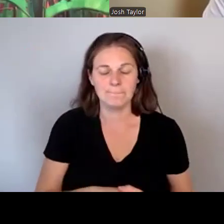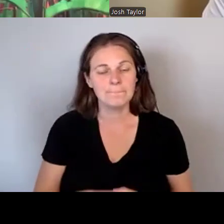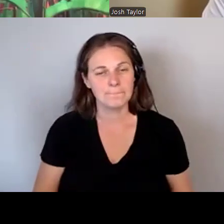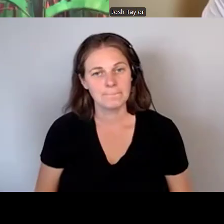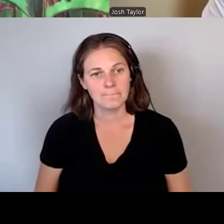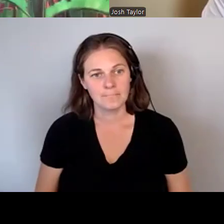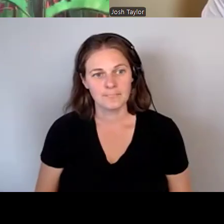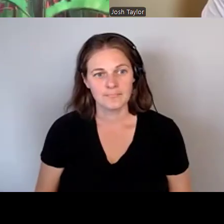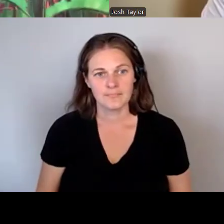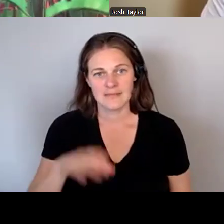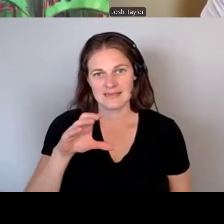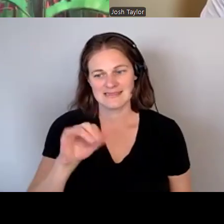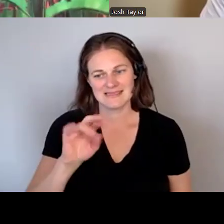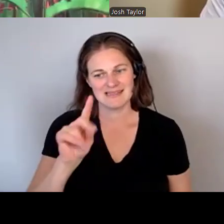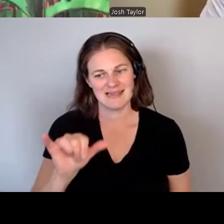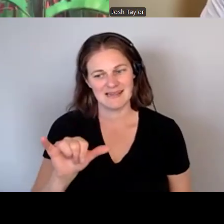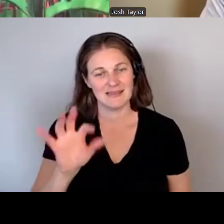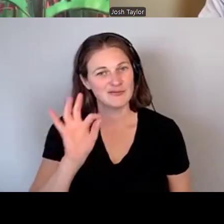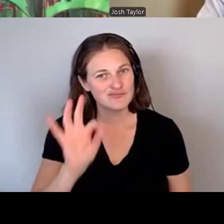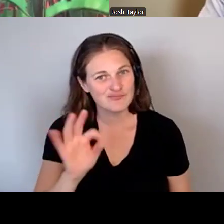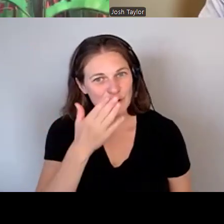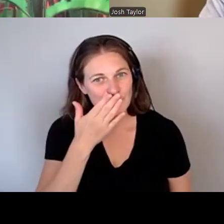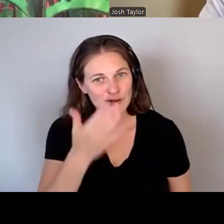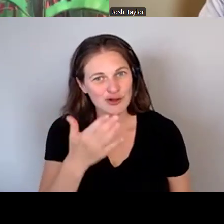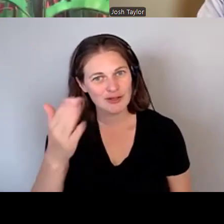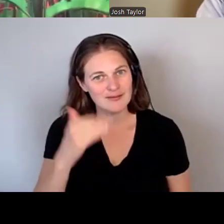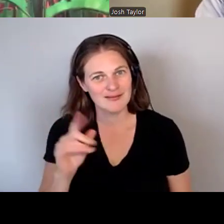Well, that brings me to a great question, the next one, which is,